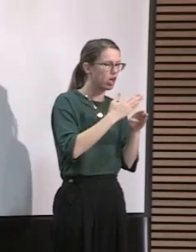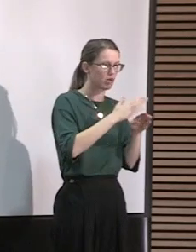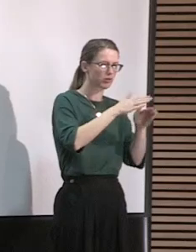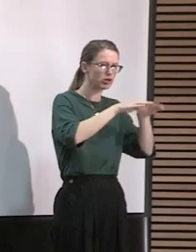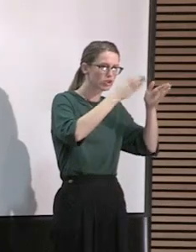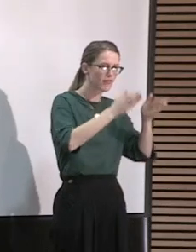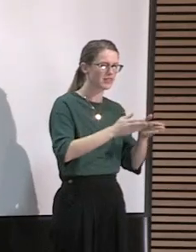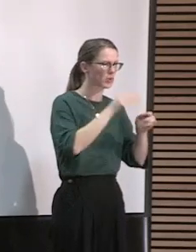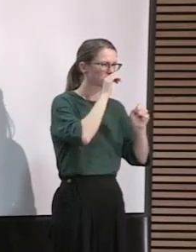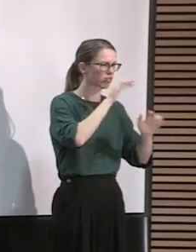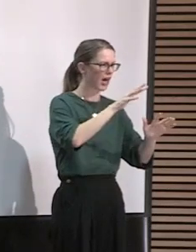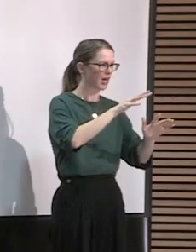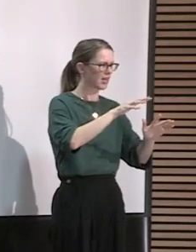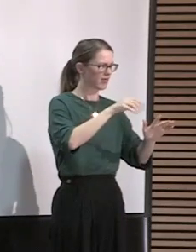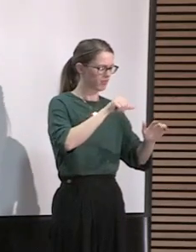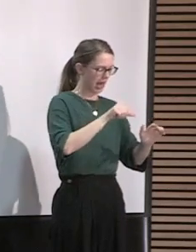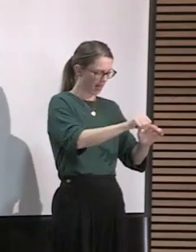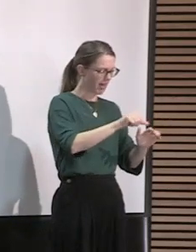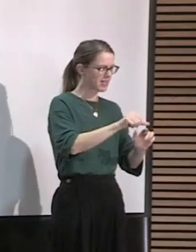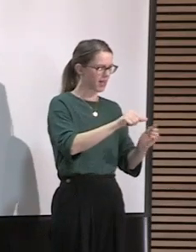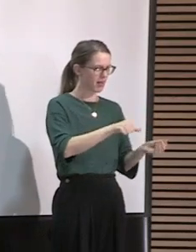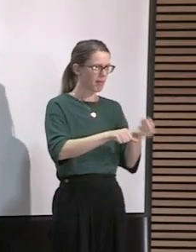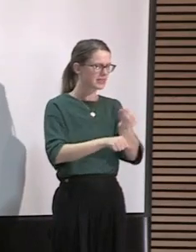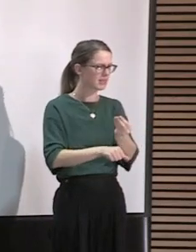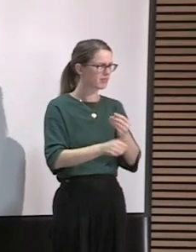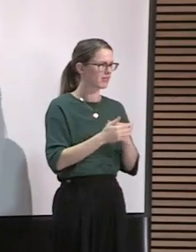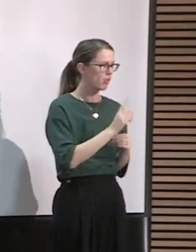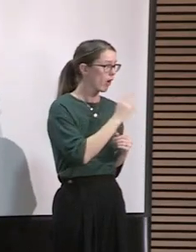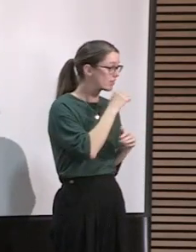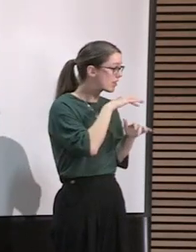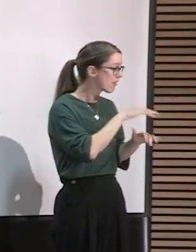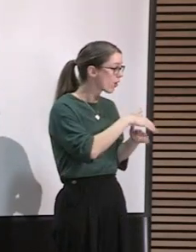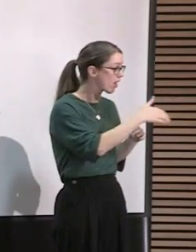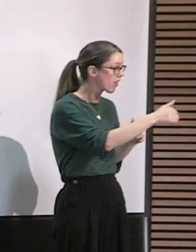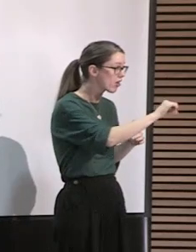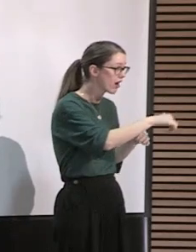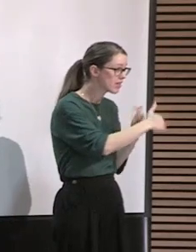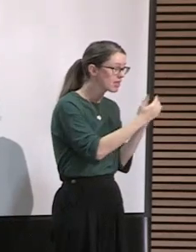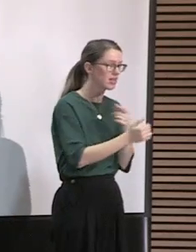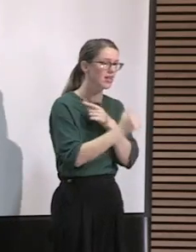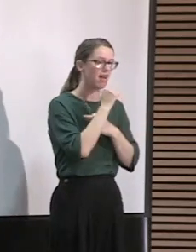from the United States who tested positive on Day 3 but still managed to infect a